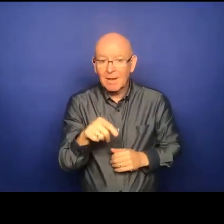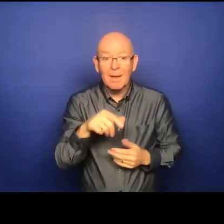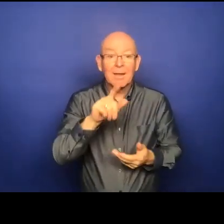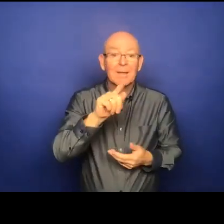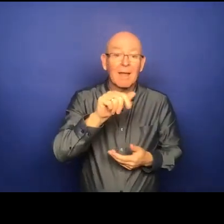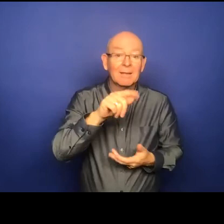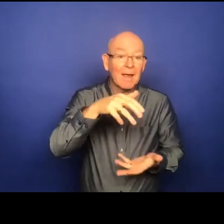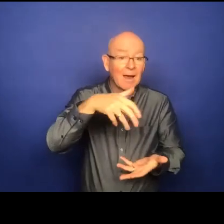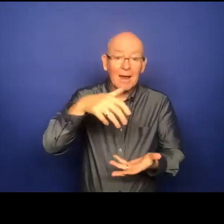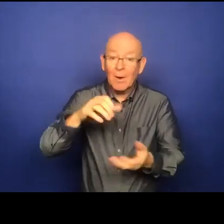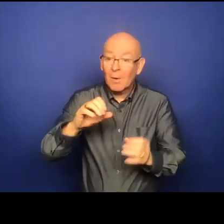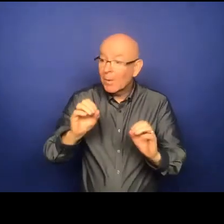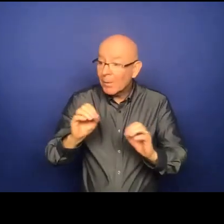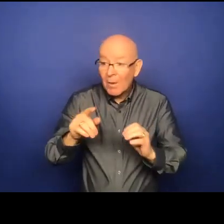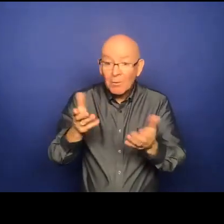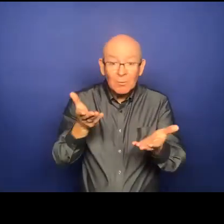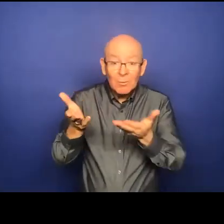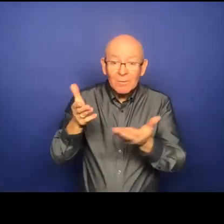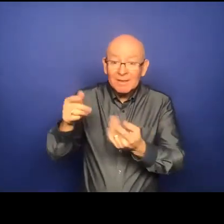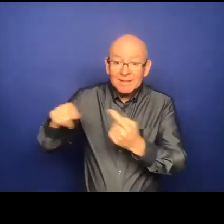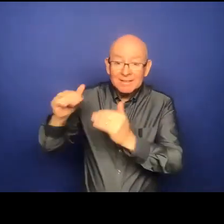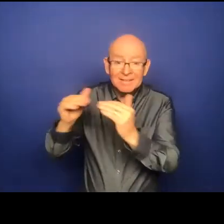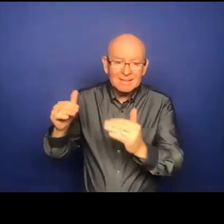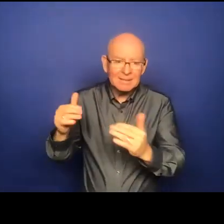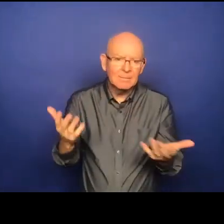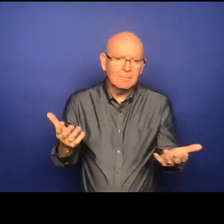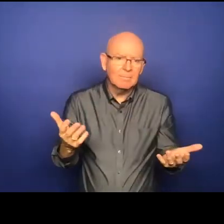at service level, that you can count with the work of